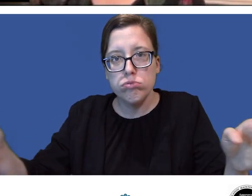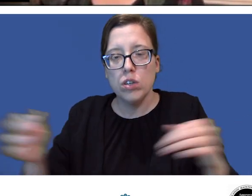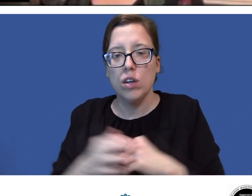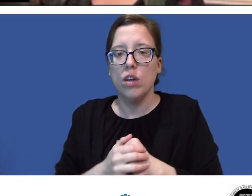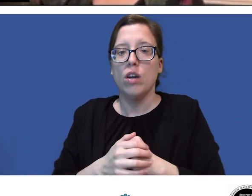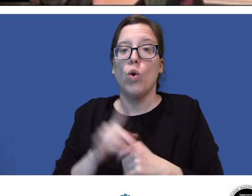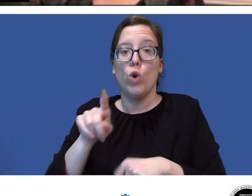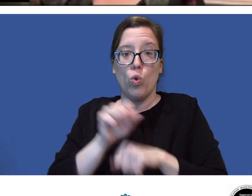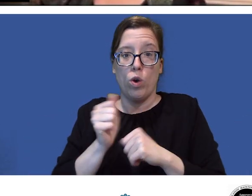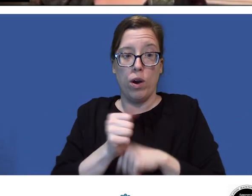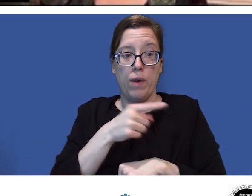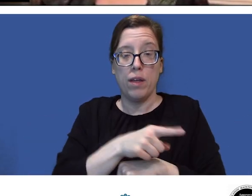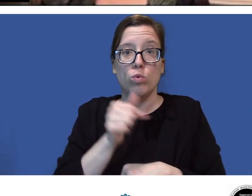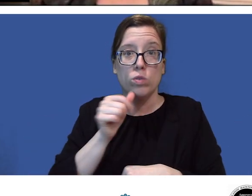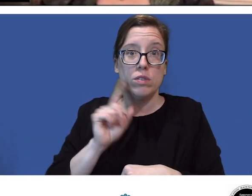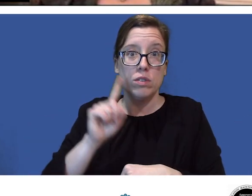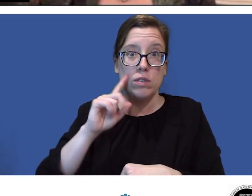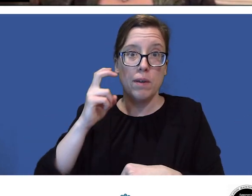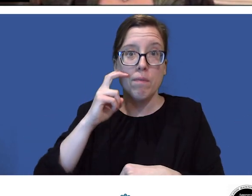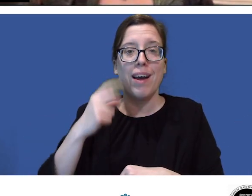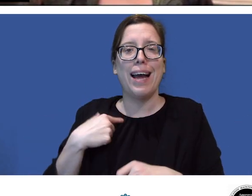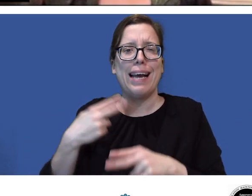When you're working with a learner with deafblindness–